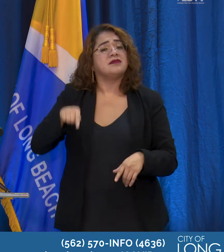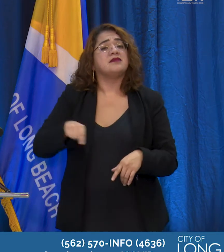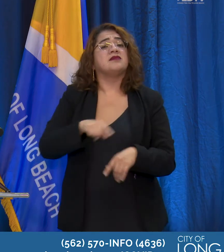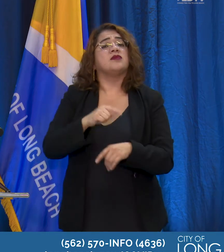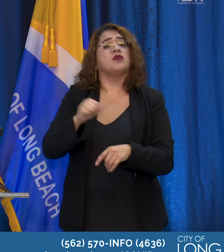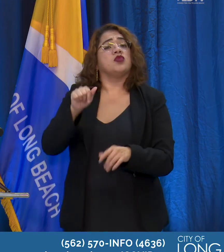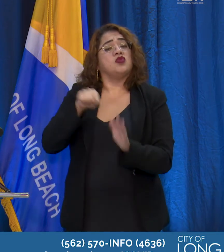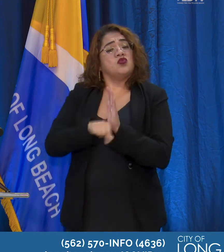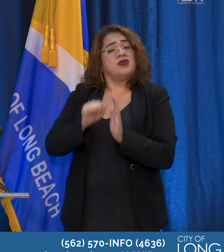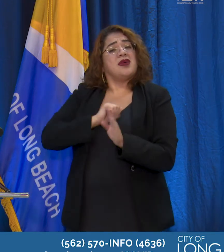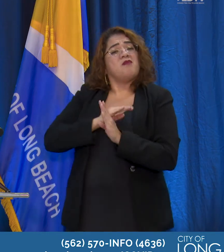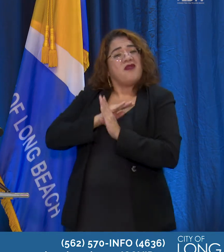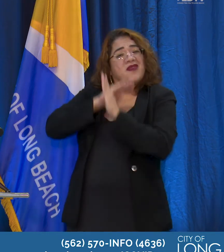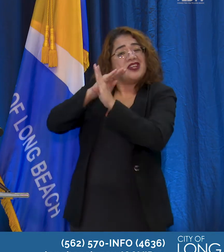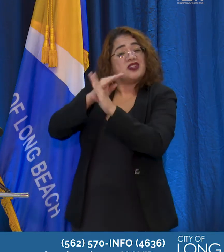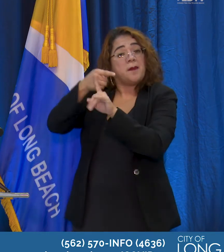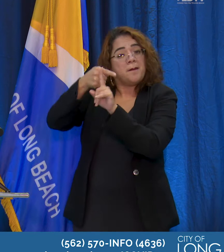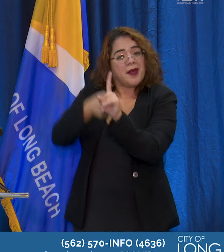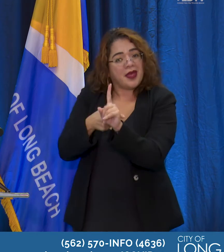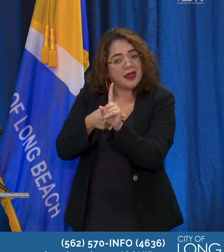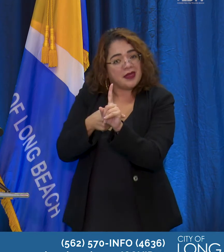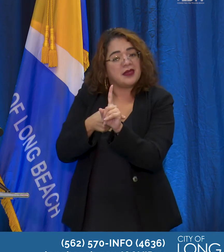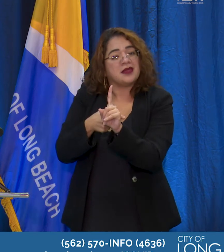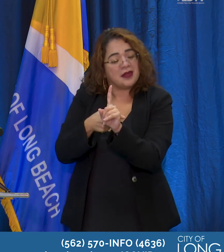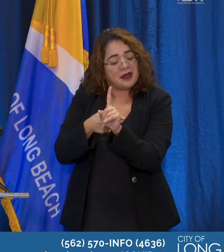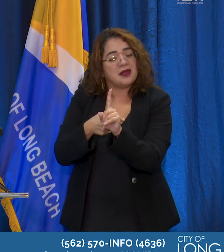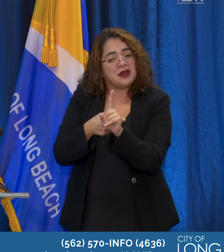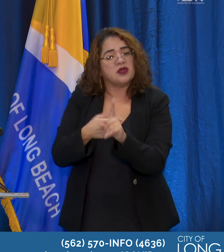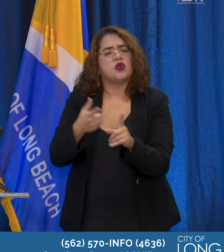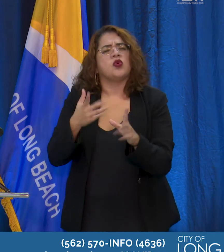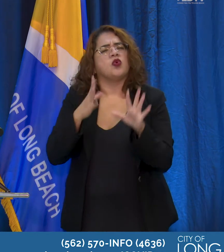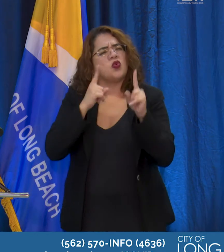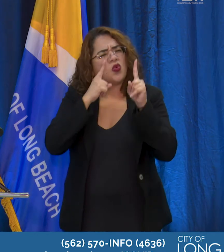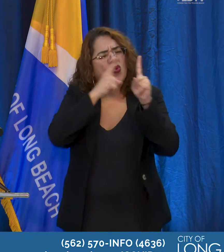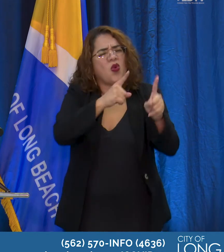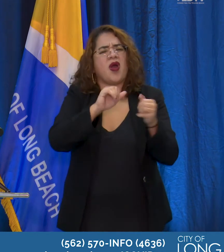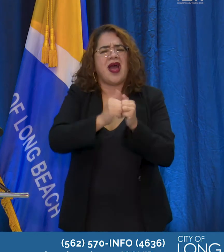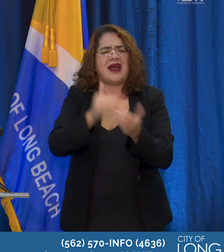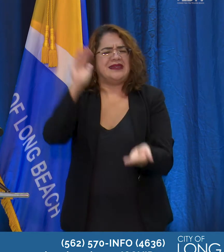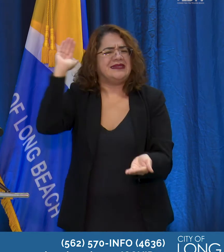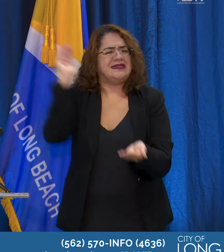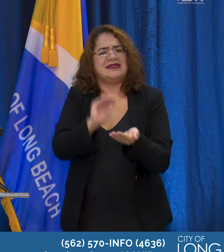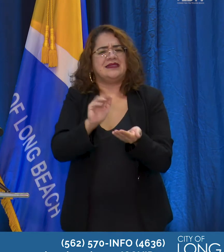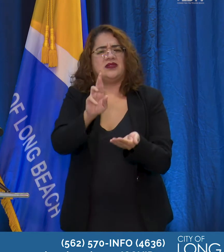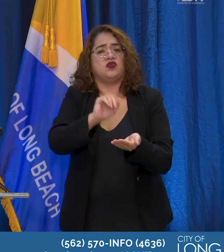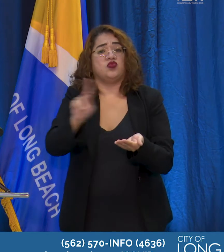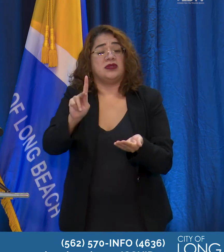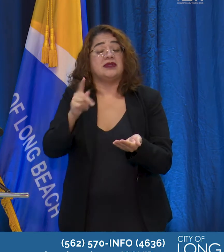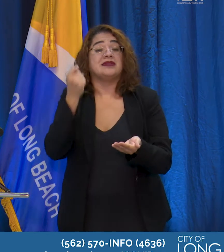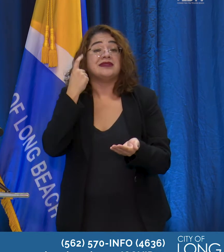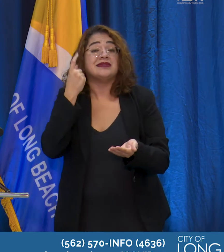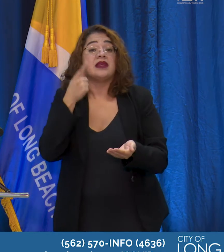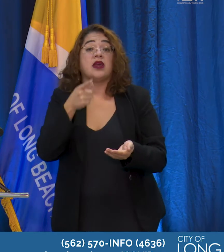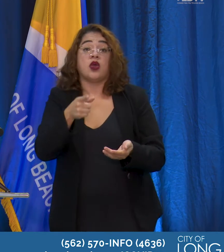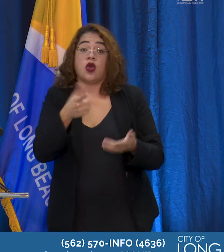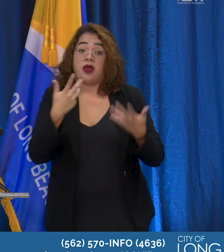So different life experiences affect a person's risk of suicide. We know the risk is higher among those who experience violence,